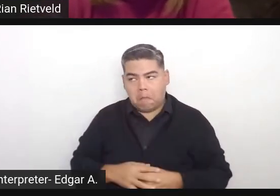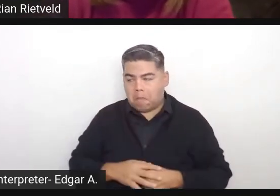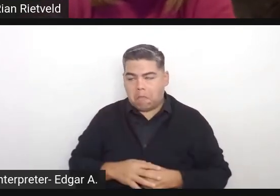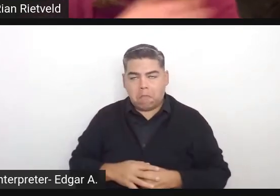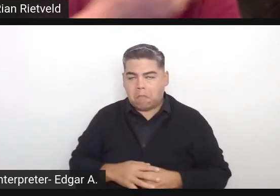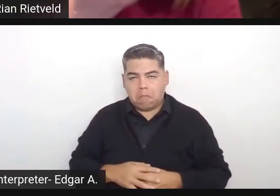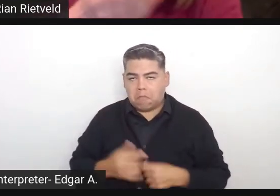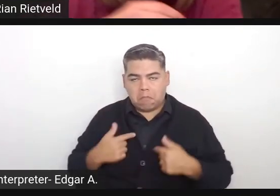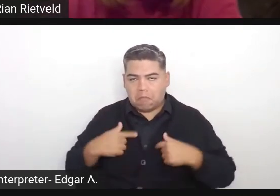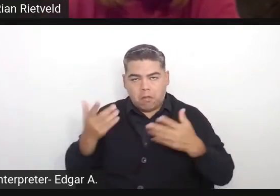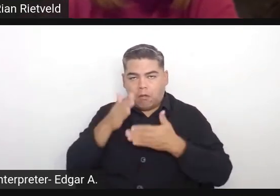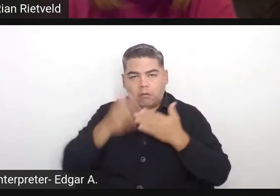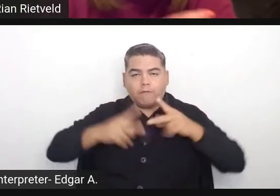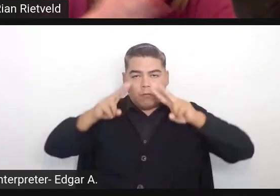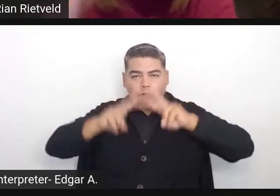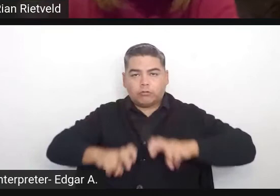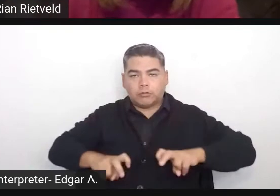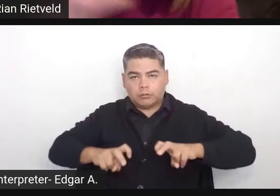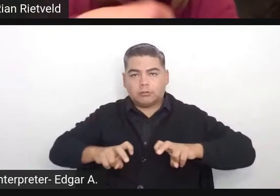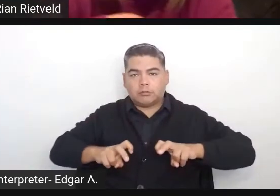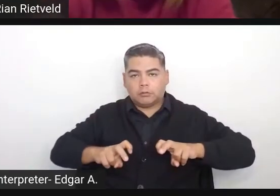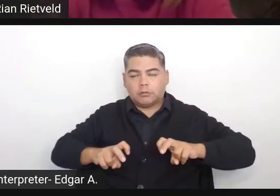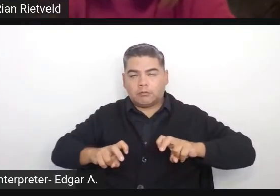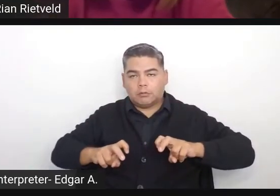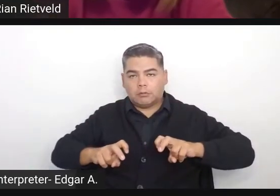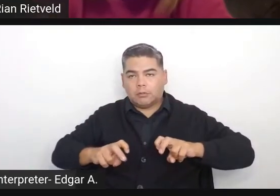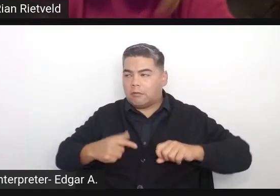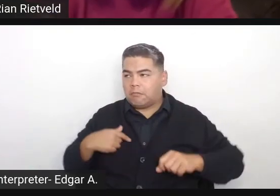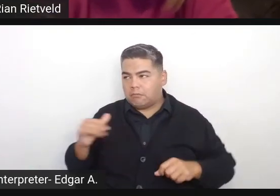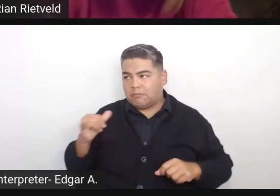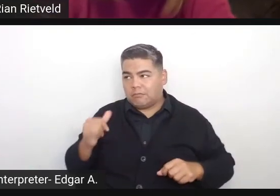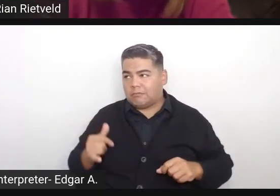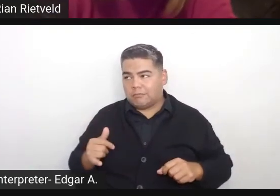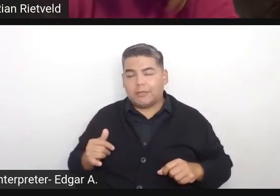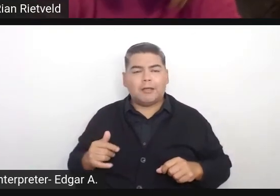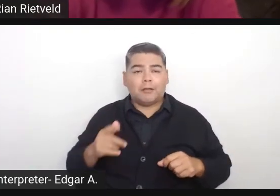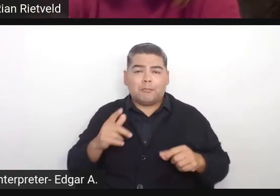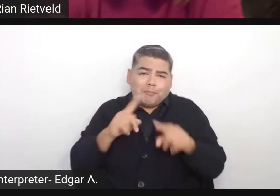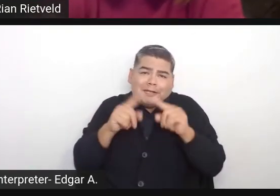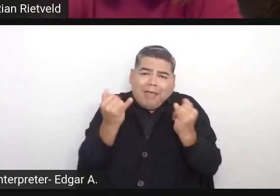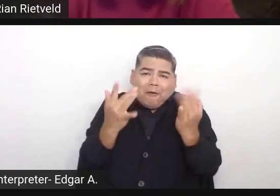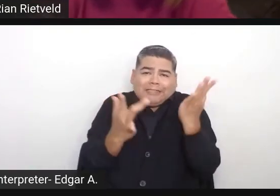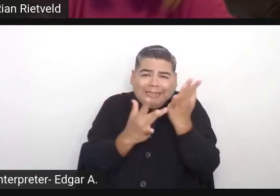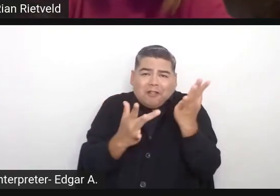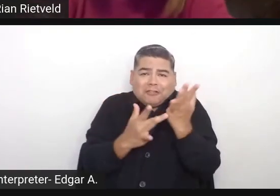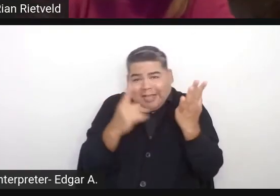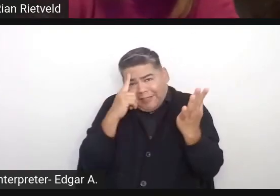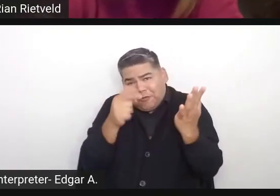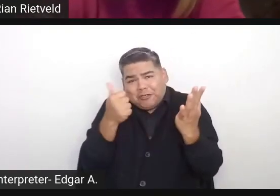With the knowledge you now have, you can actually try it yourself.